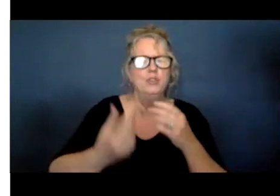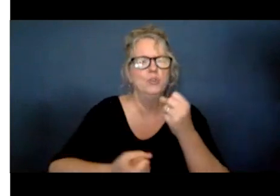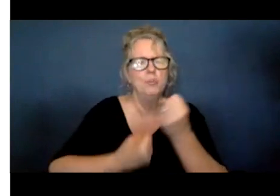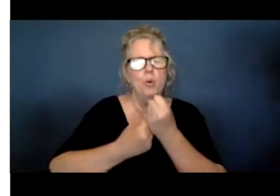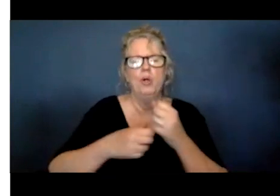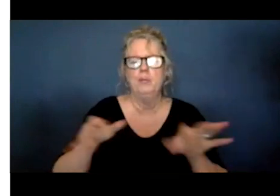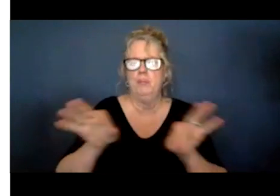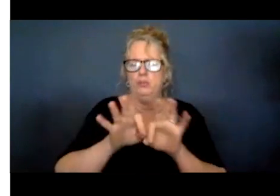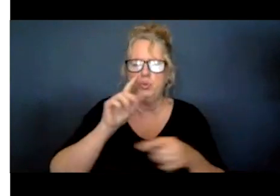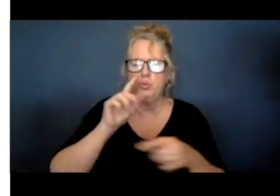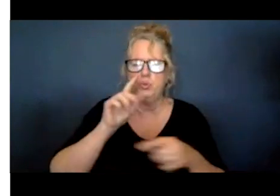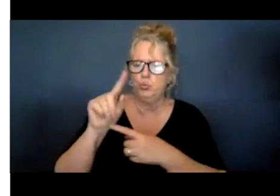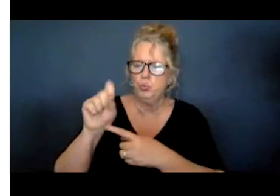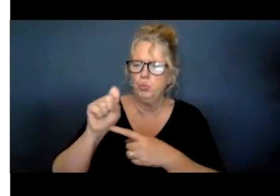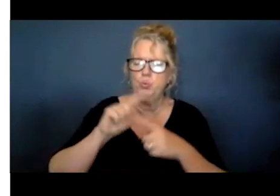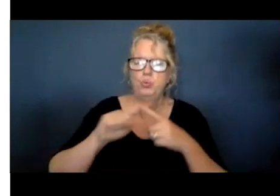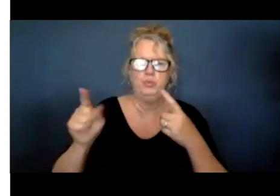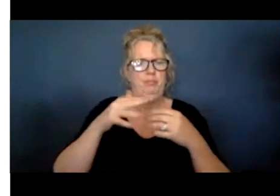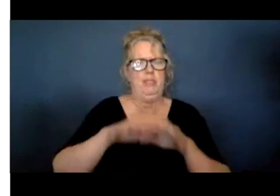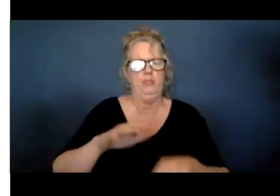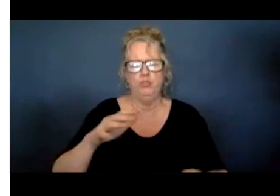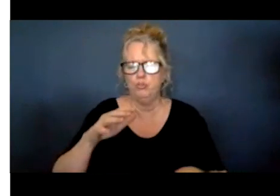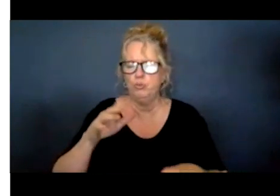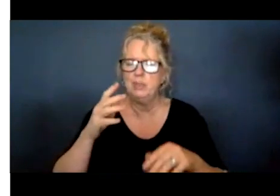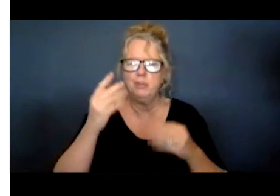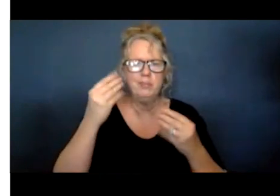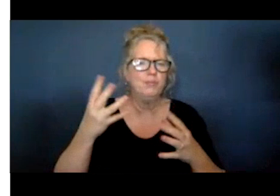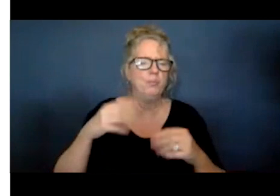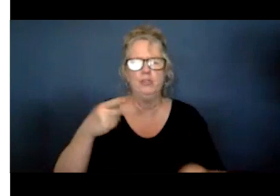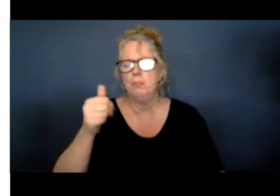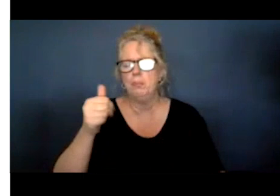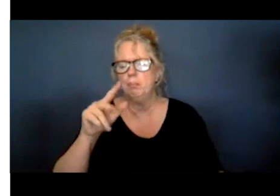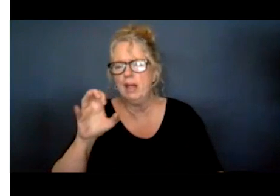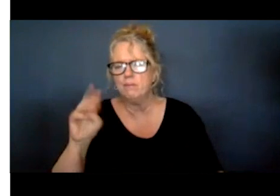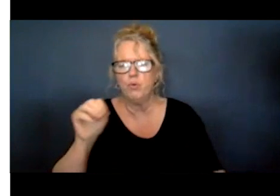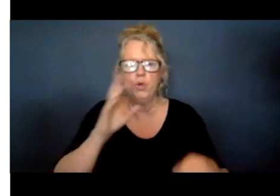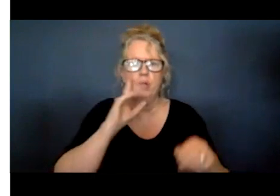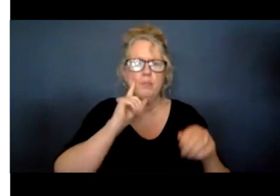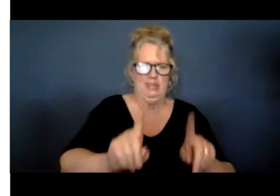and any relevant mainstream platforms are regularly tested for compatibility, especially